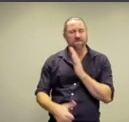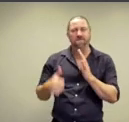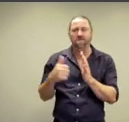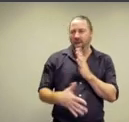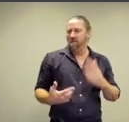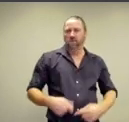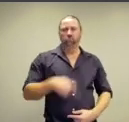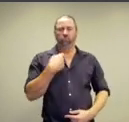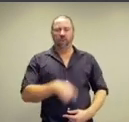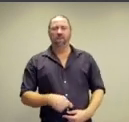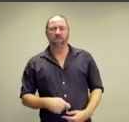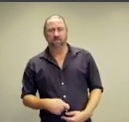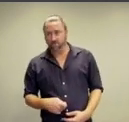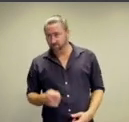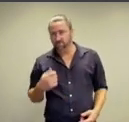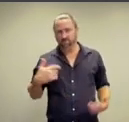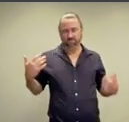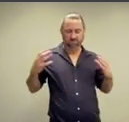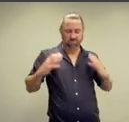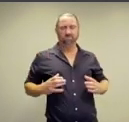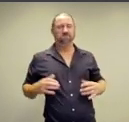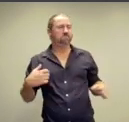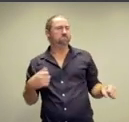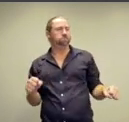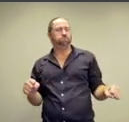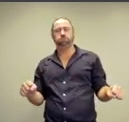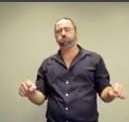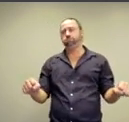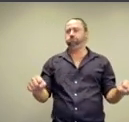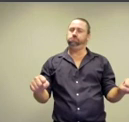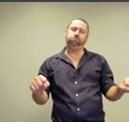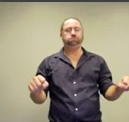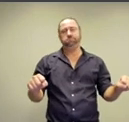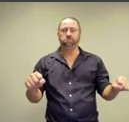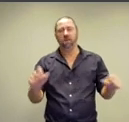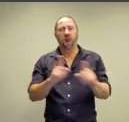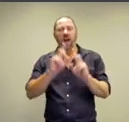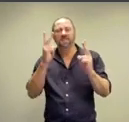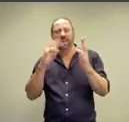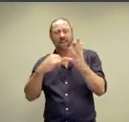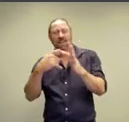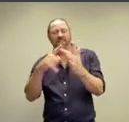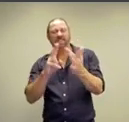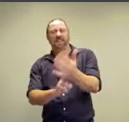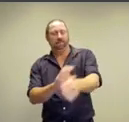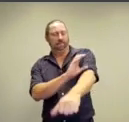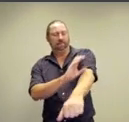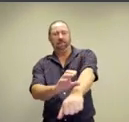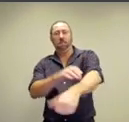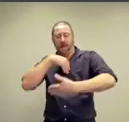The jacket in a sense, became literally another skill that protects the rider and it became a metaphorical second skin,